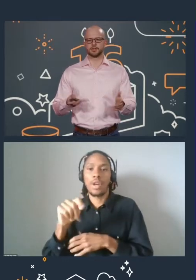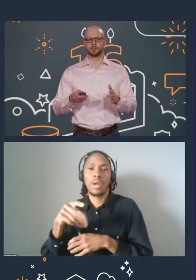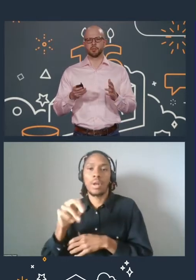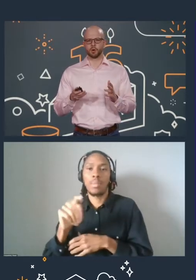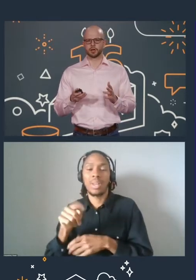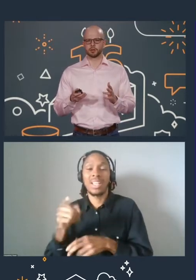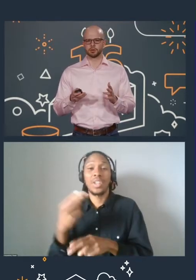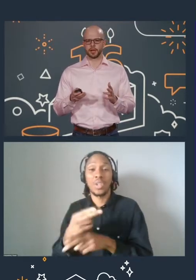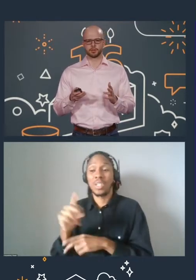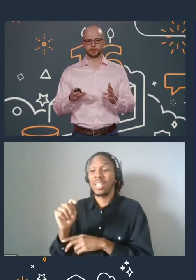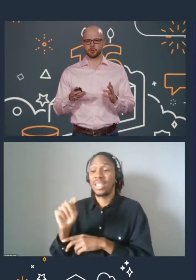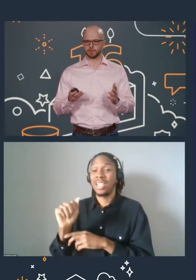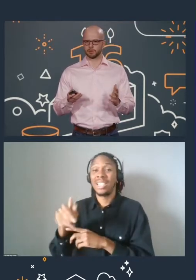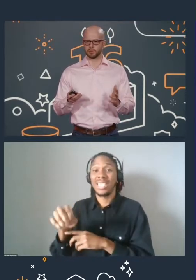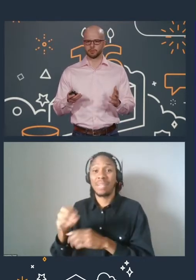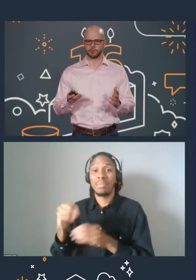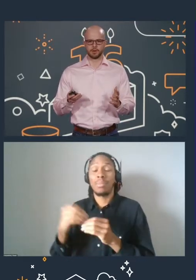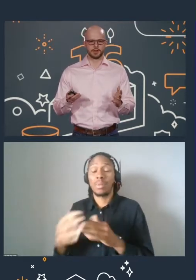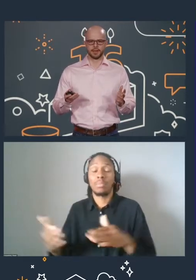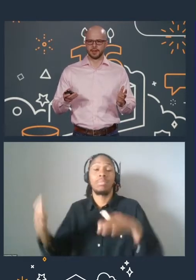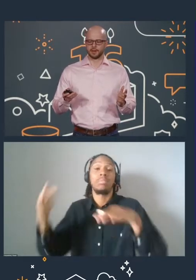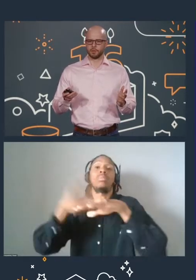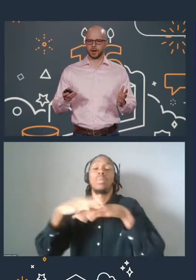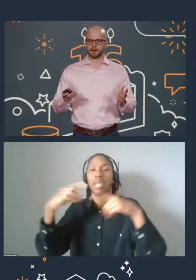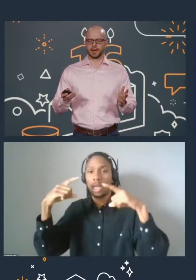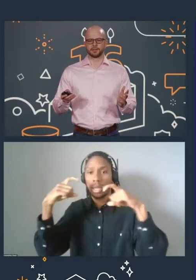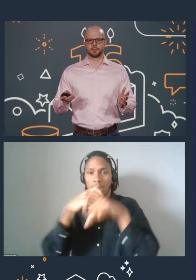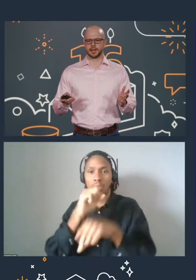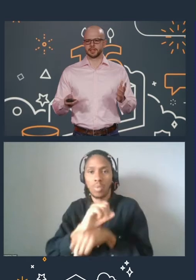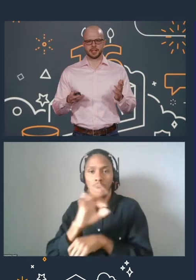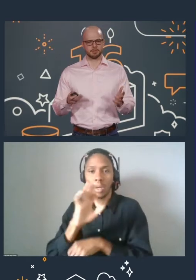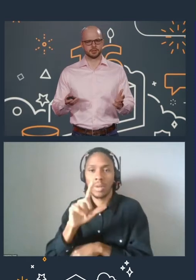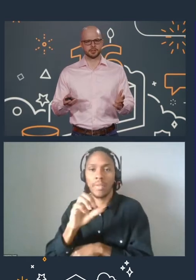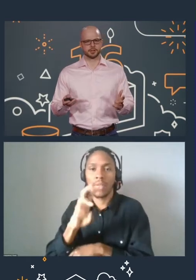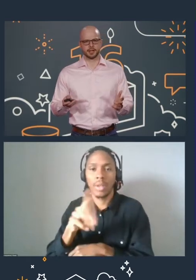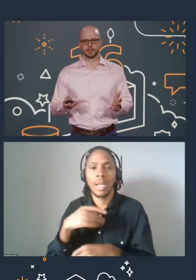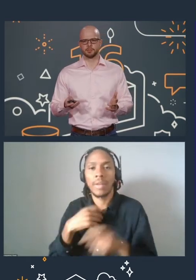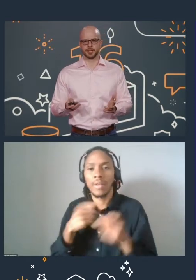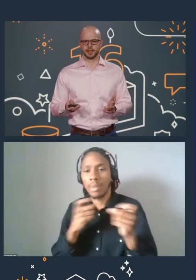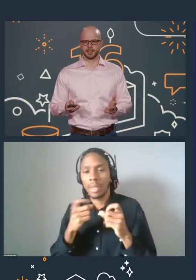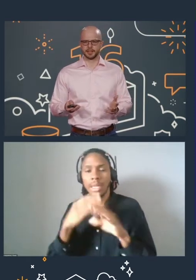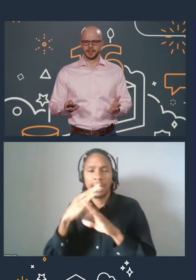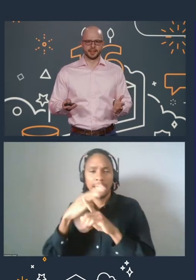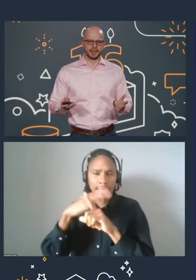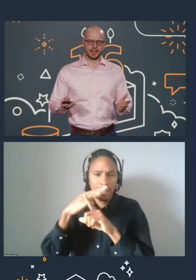even more complex workflows, where they have to manage temperature and humidity.